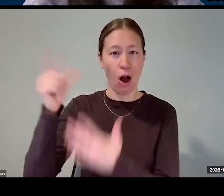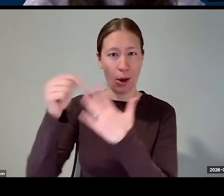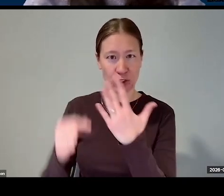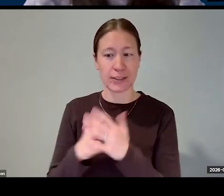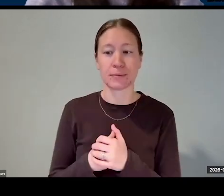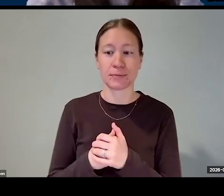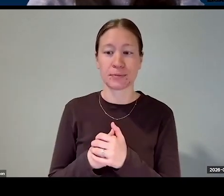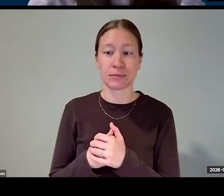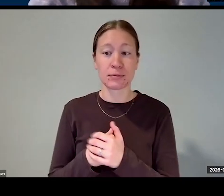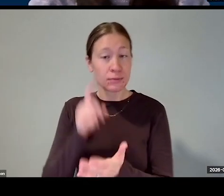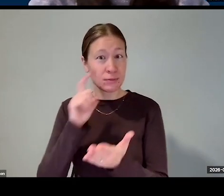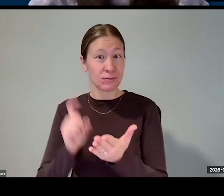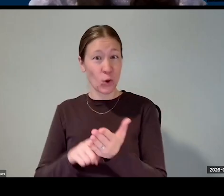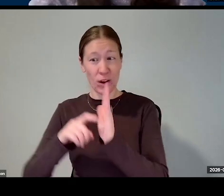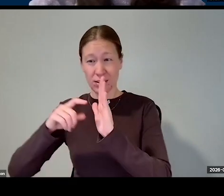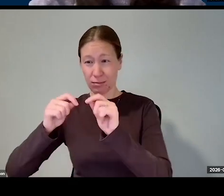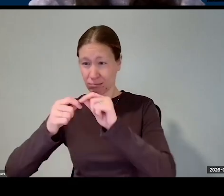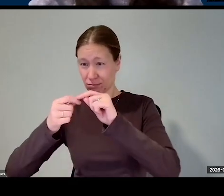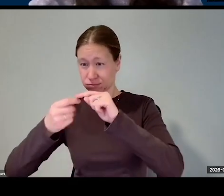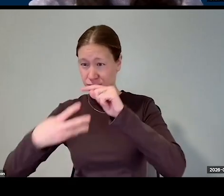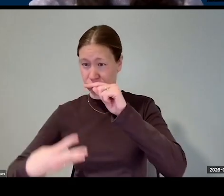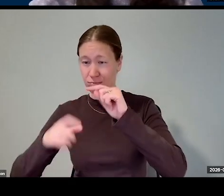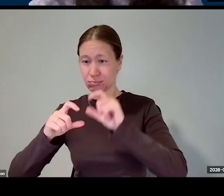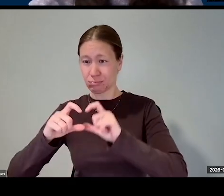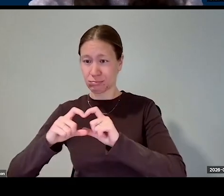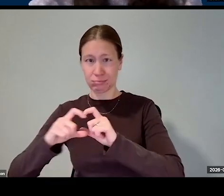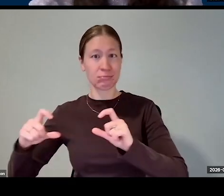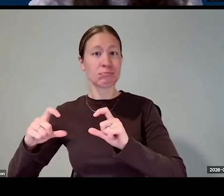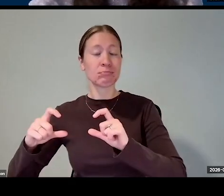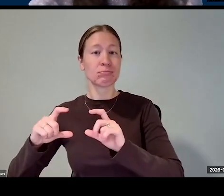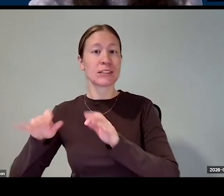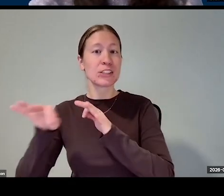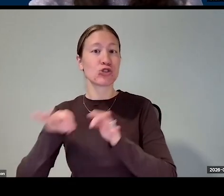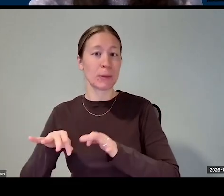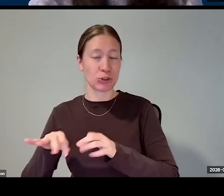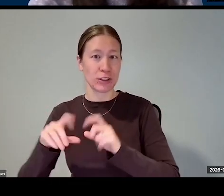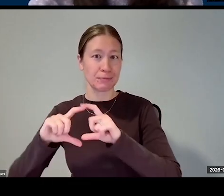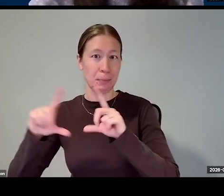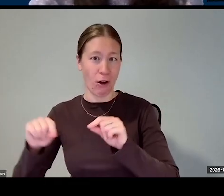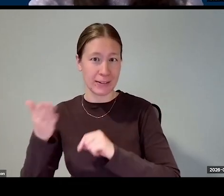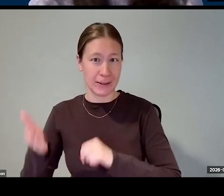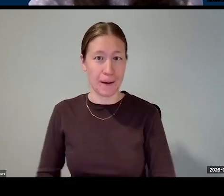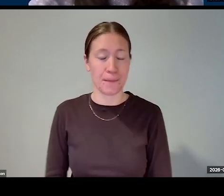And then in the alt text field I just have to type my description in. This is a practice deck of course,